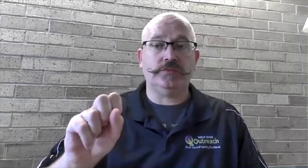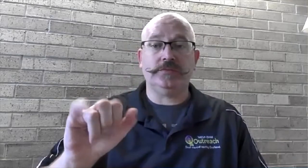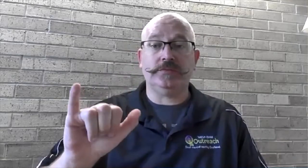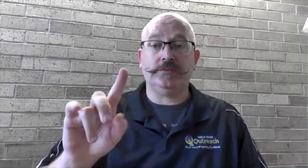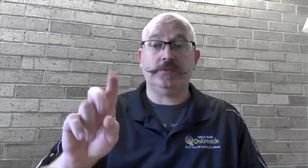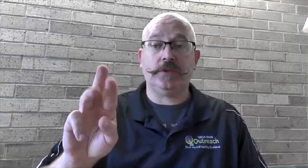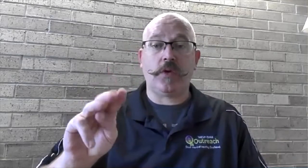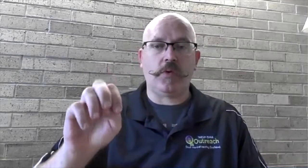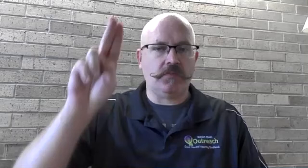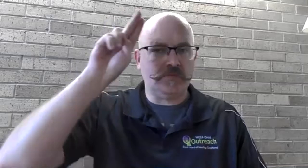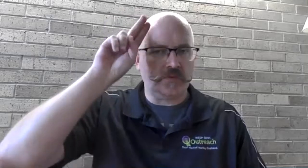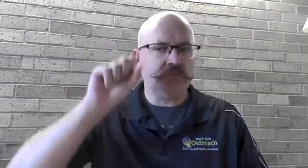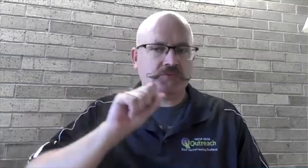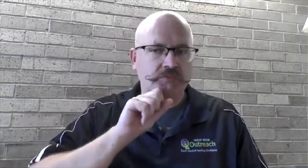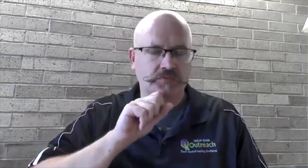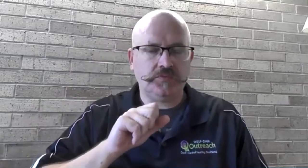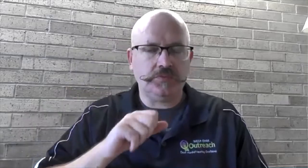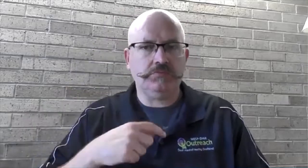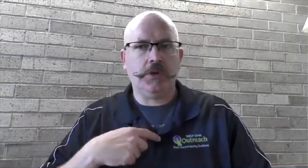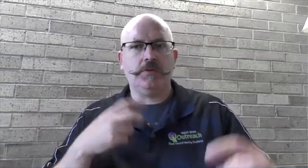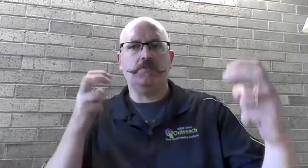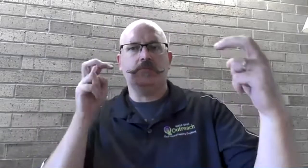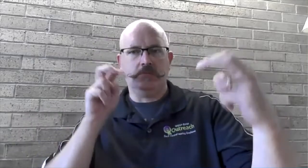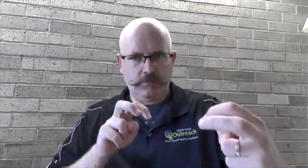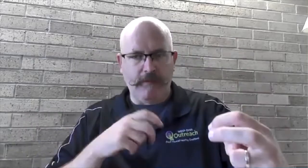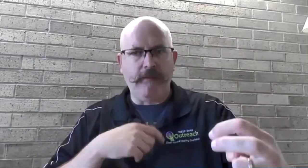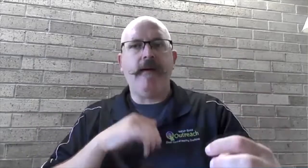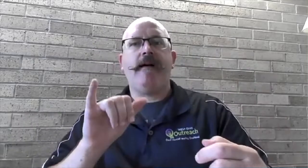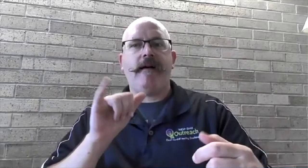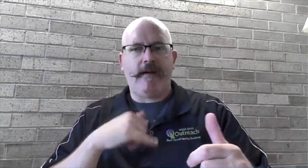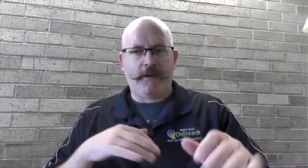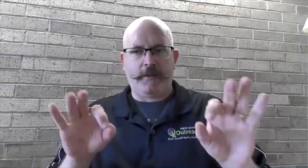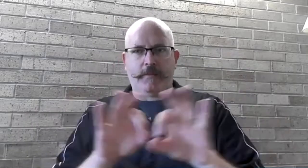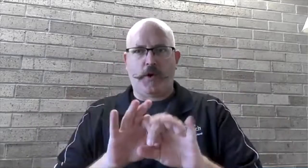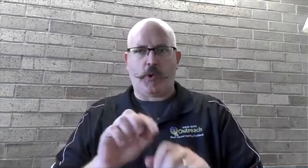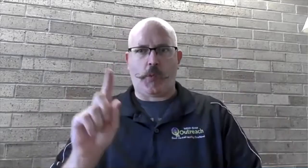(Scott) That's like if I'm sitting with somebody with Usher's Syndrome. I may be sitting across from them